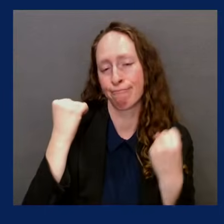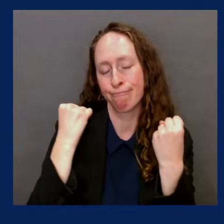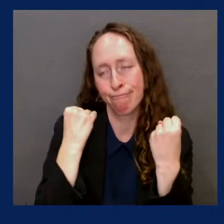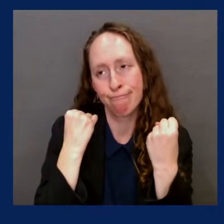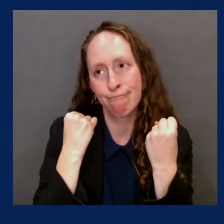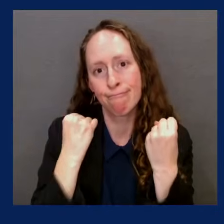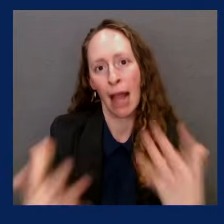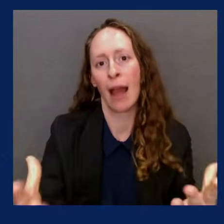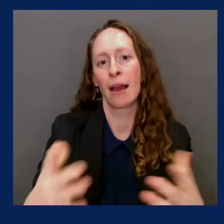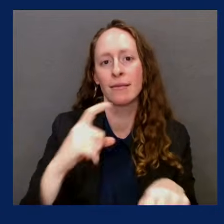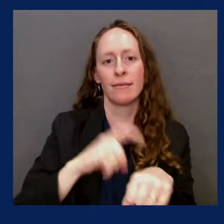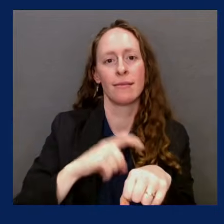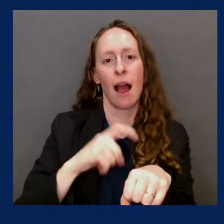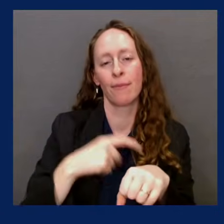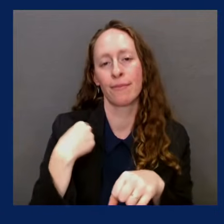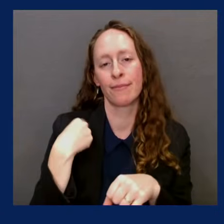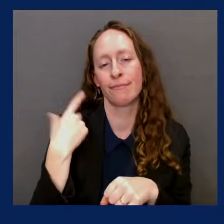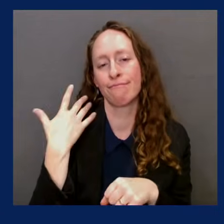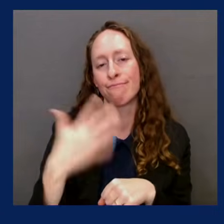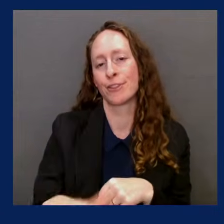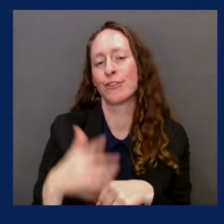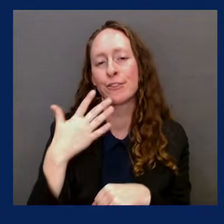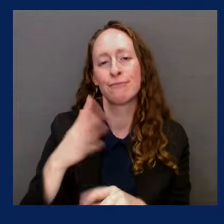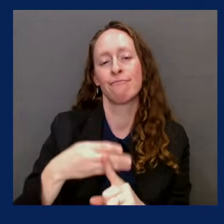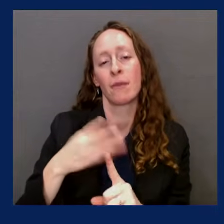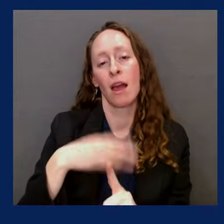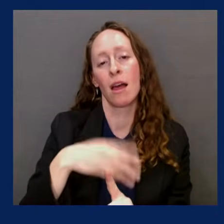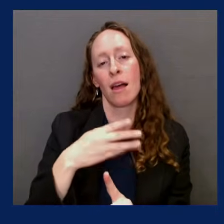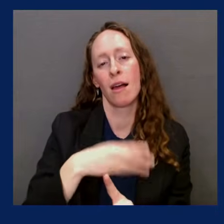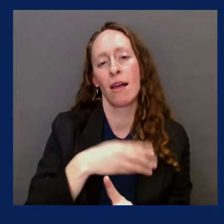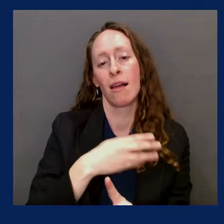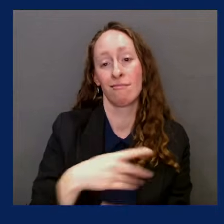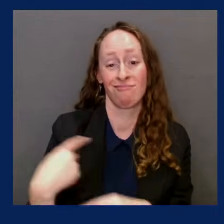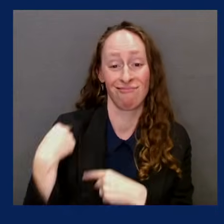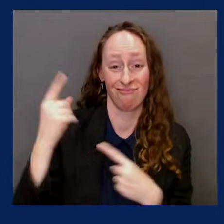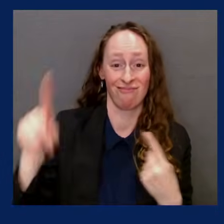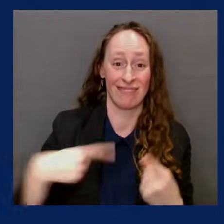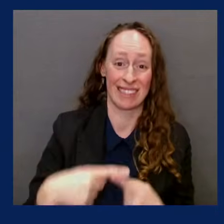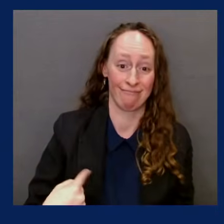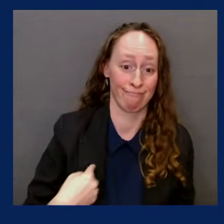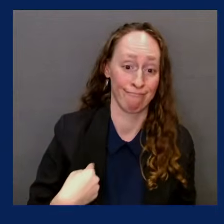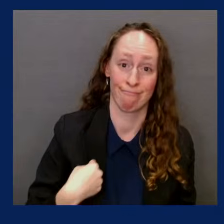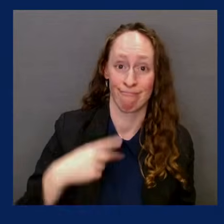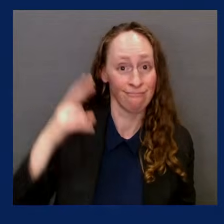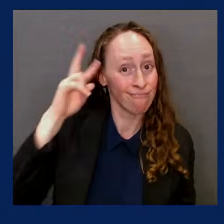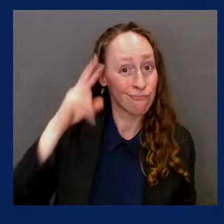starting back when I was vice president, because it wasn't appropriate for a president of the United States to be meeting with the vice president.